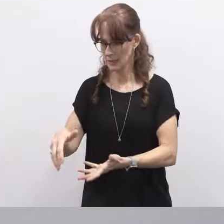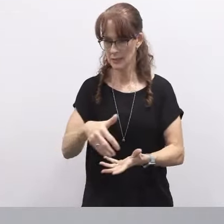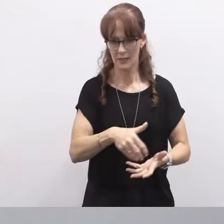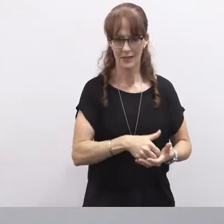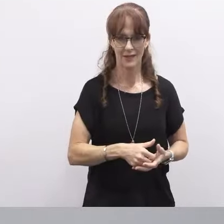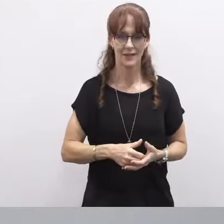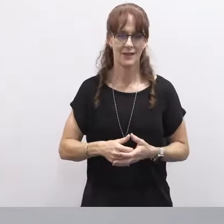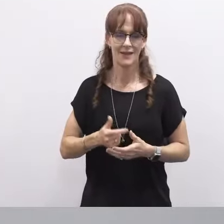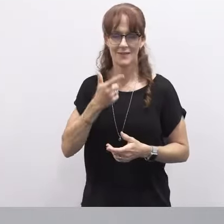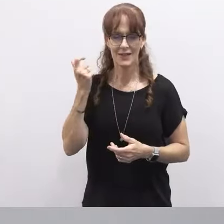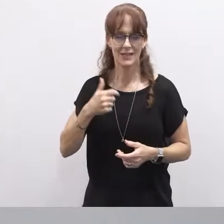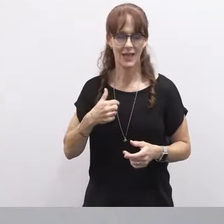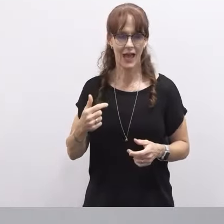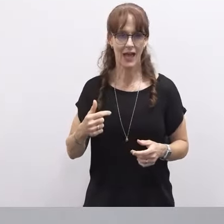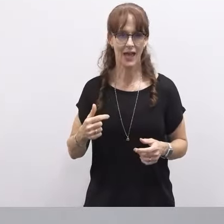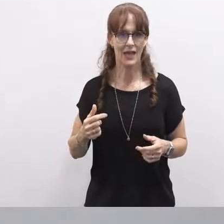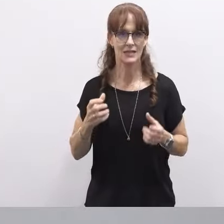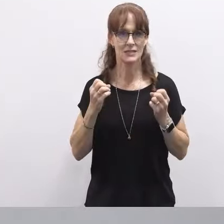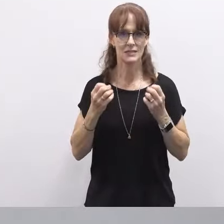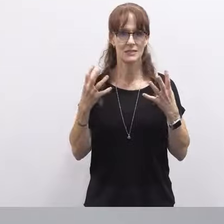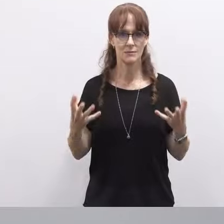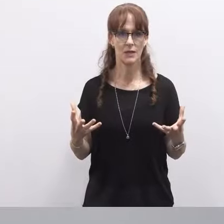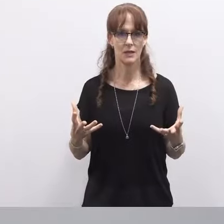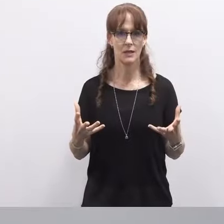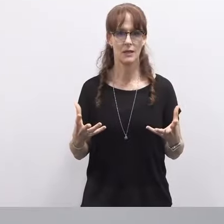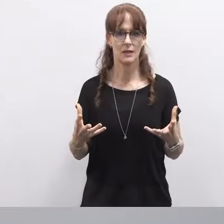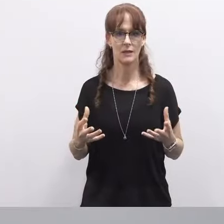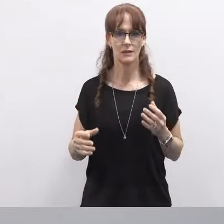because I got so many handouts